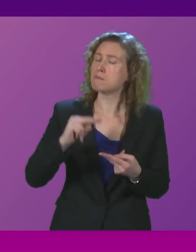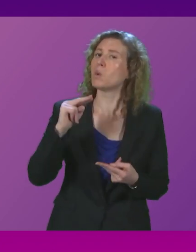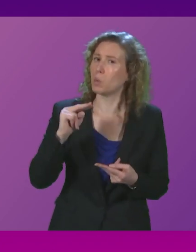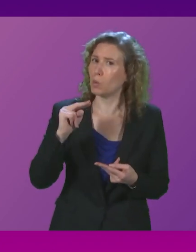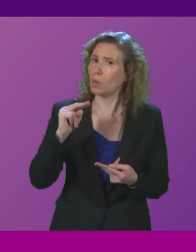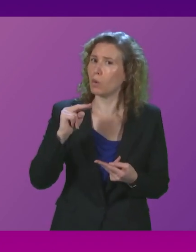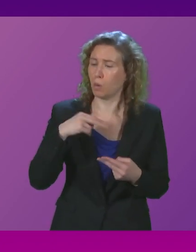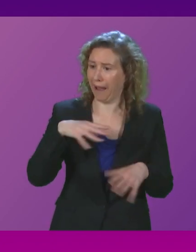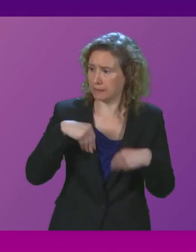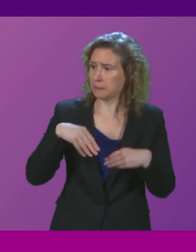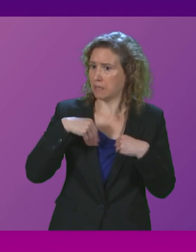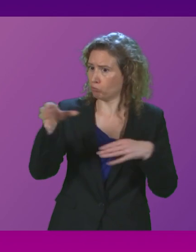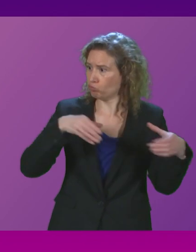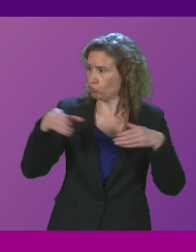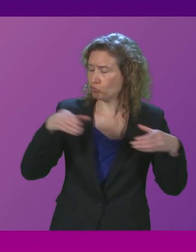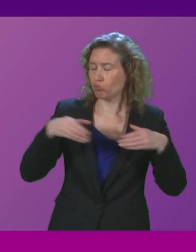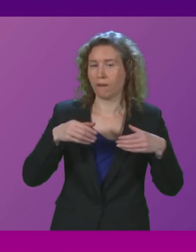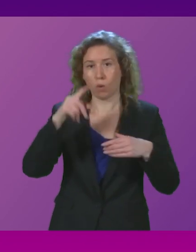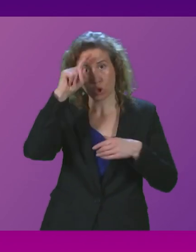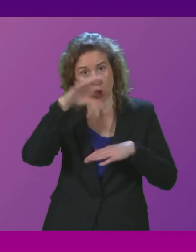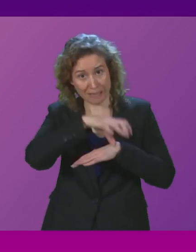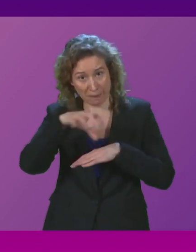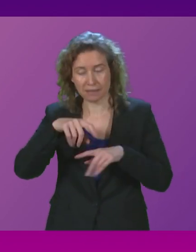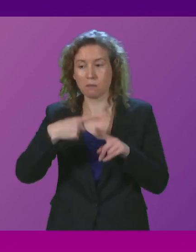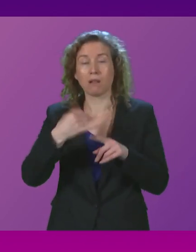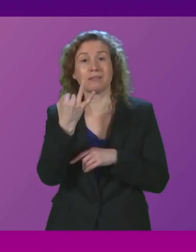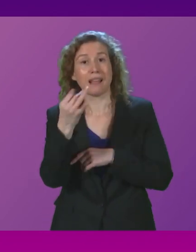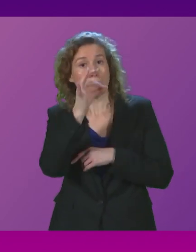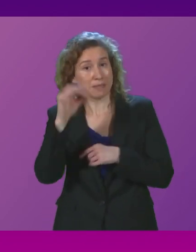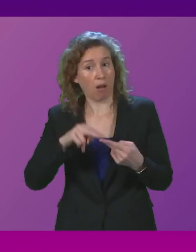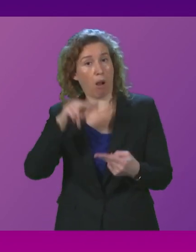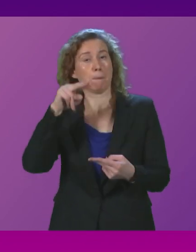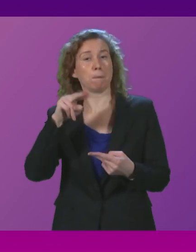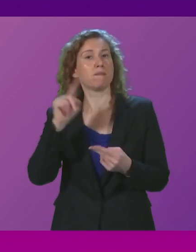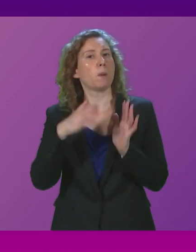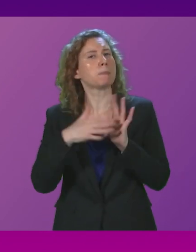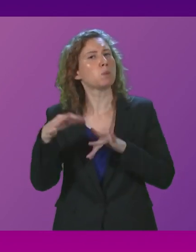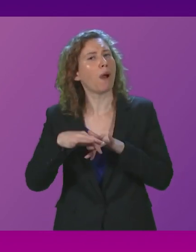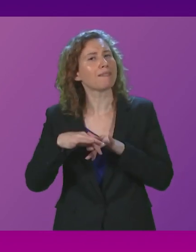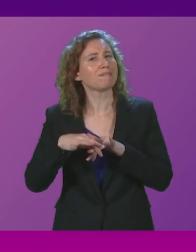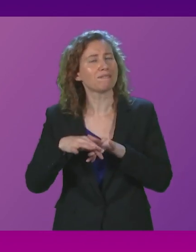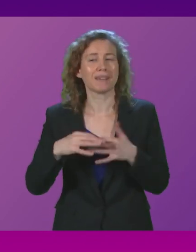of acceptance for nursing places and 7 per cent up in terms of acceptance for midwifery places.